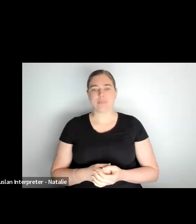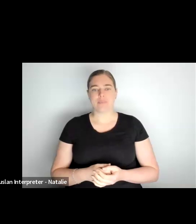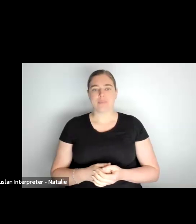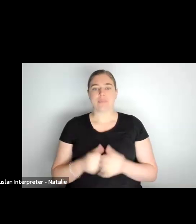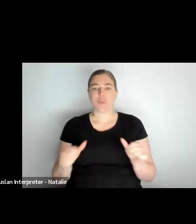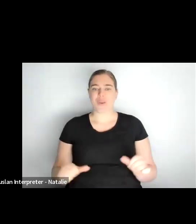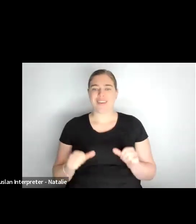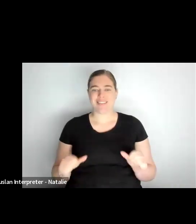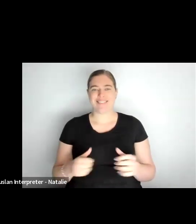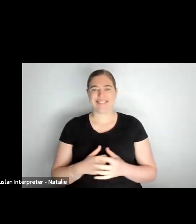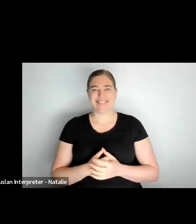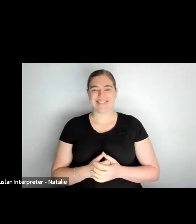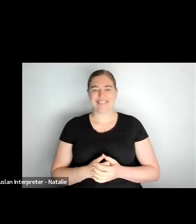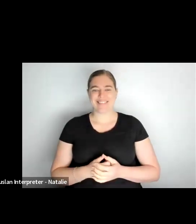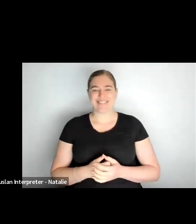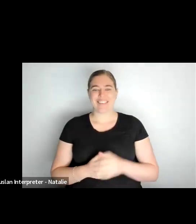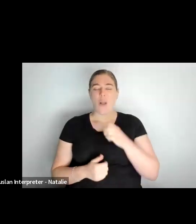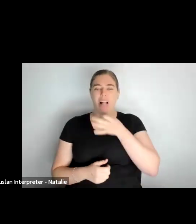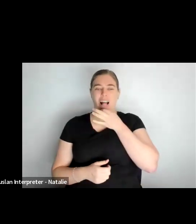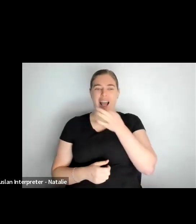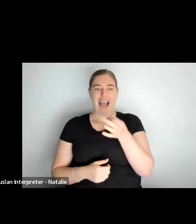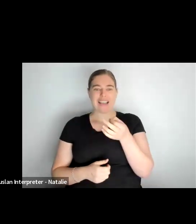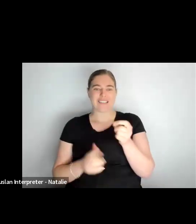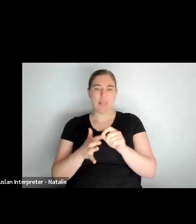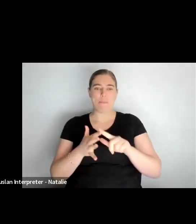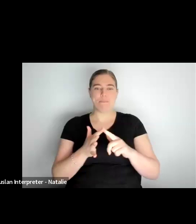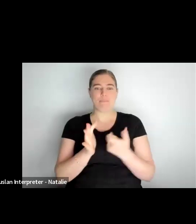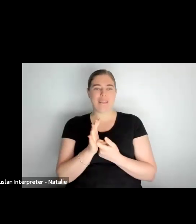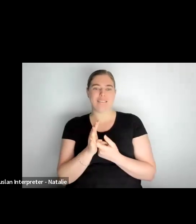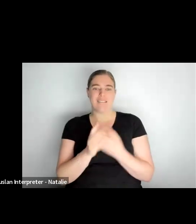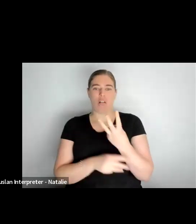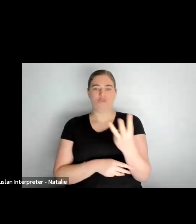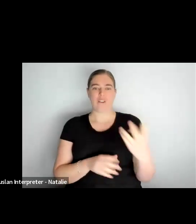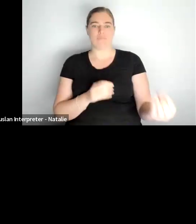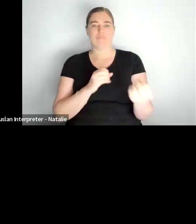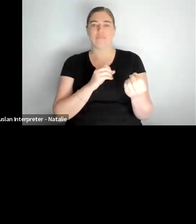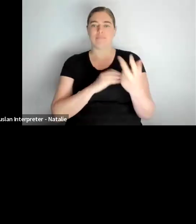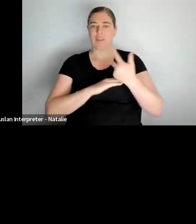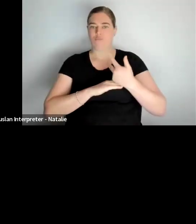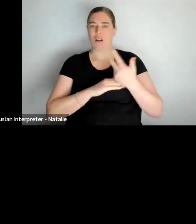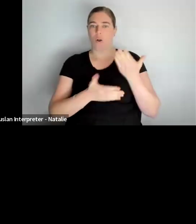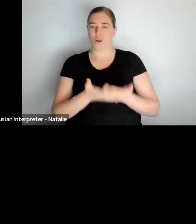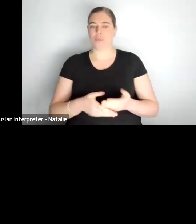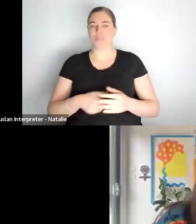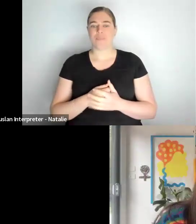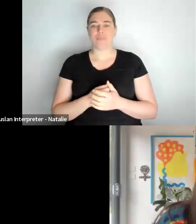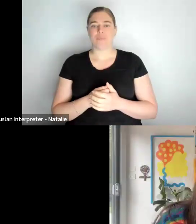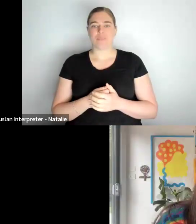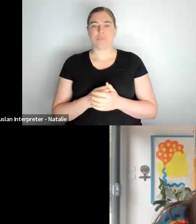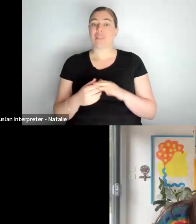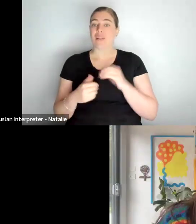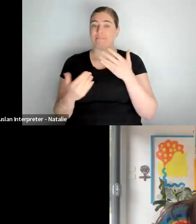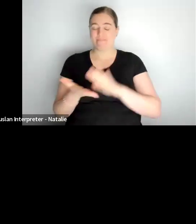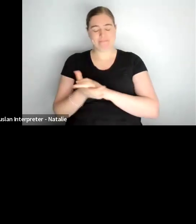OK, I will ask our peers to switch on their cameras, and I'm very pleased to welcome Luke,